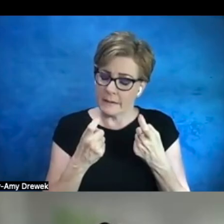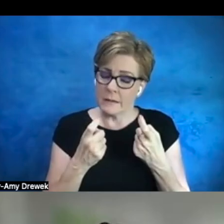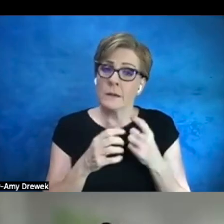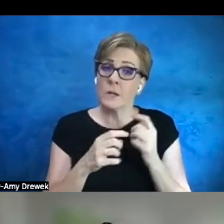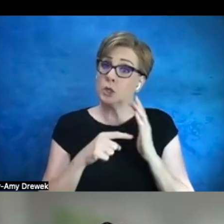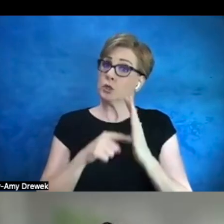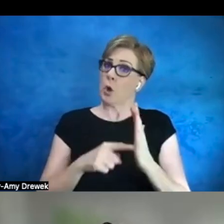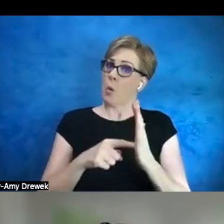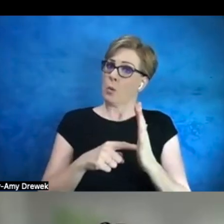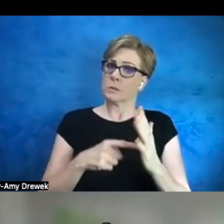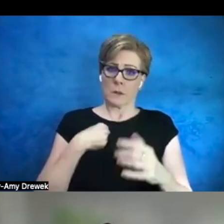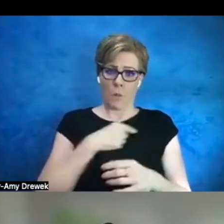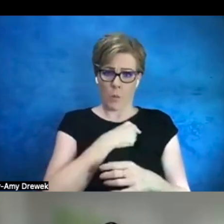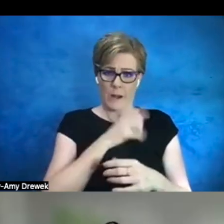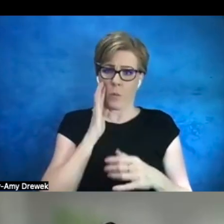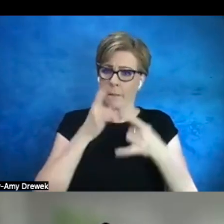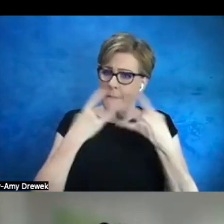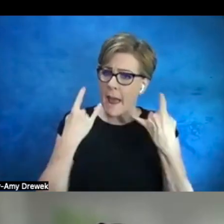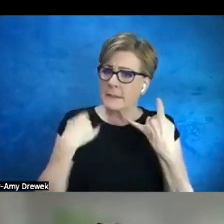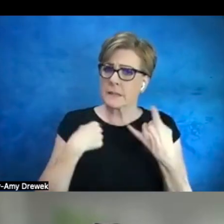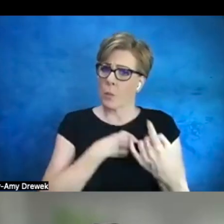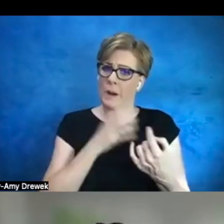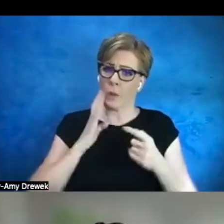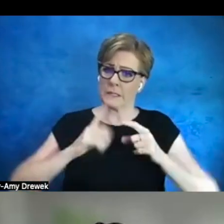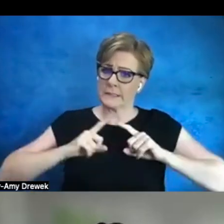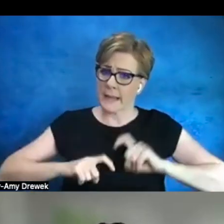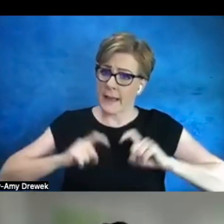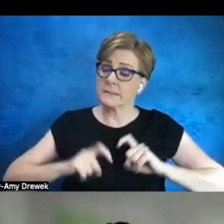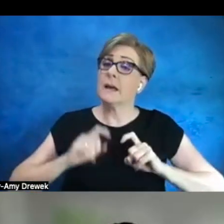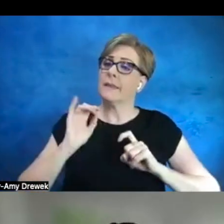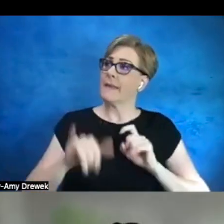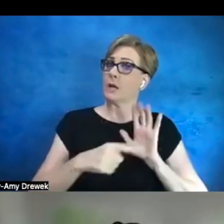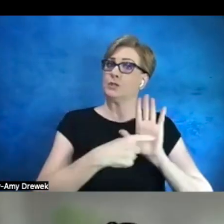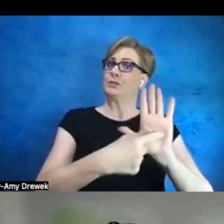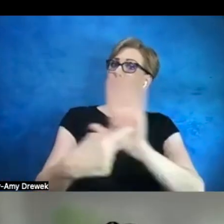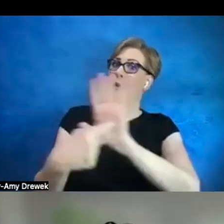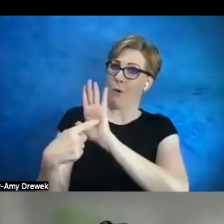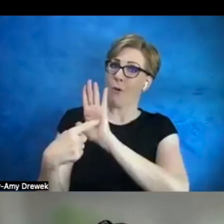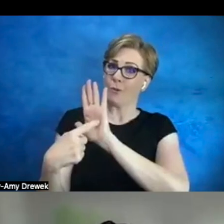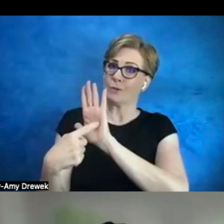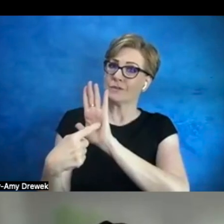are committed to masking and testing, you are signifying to folks who may be hesitant to come